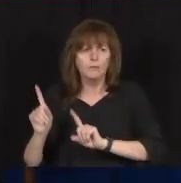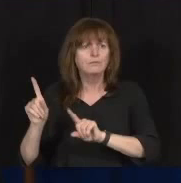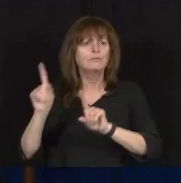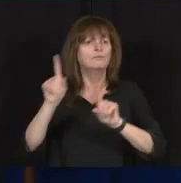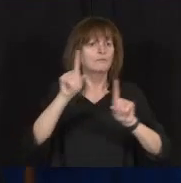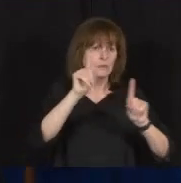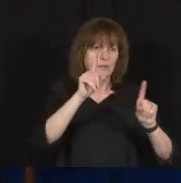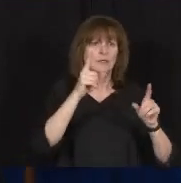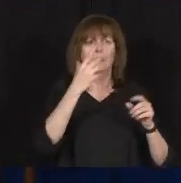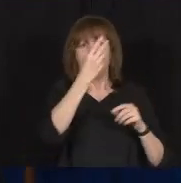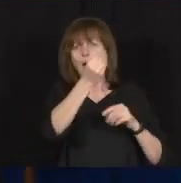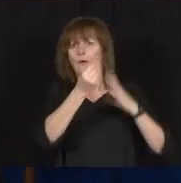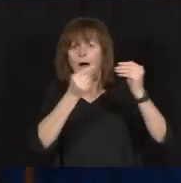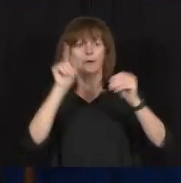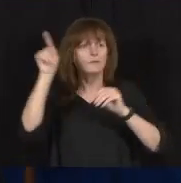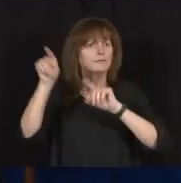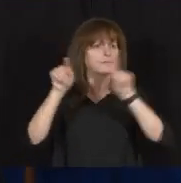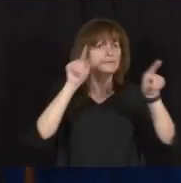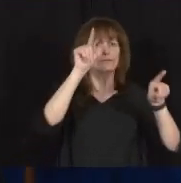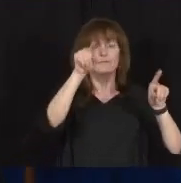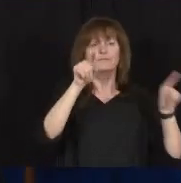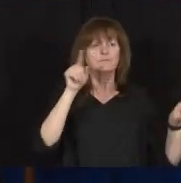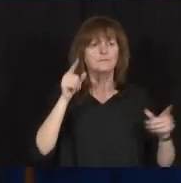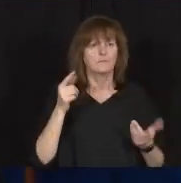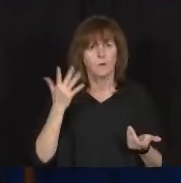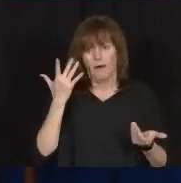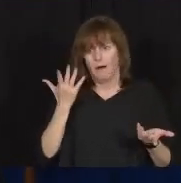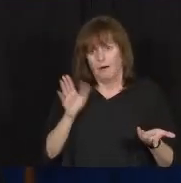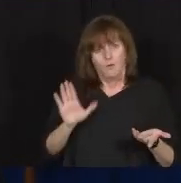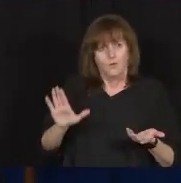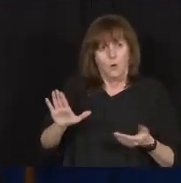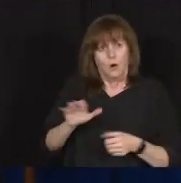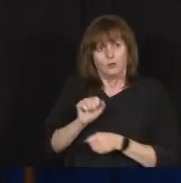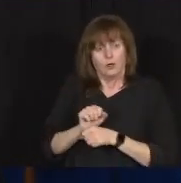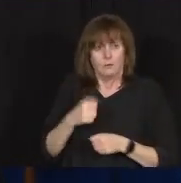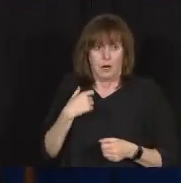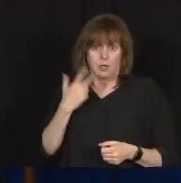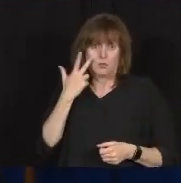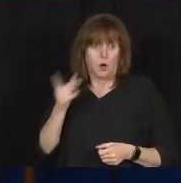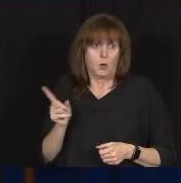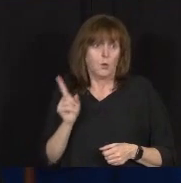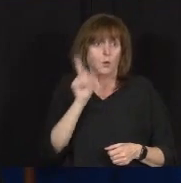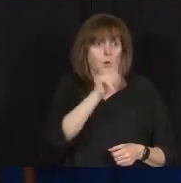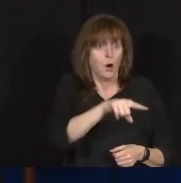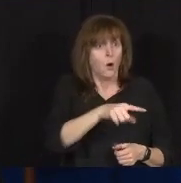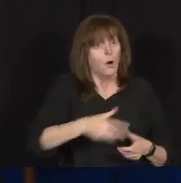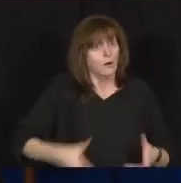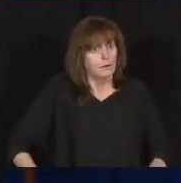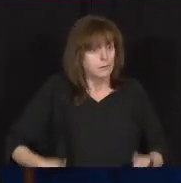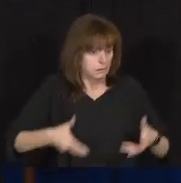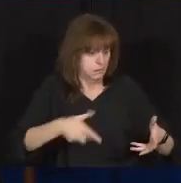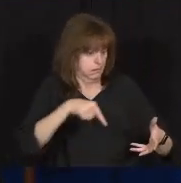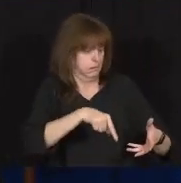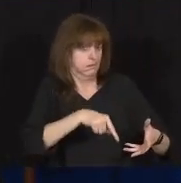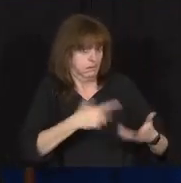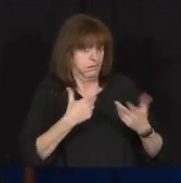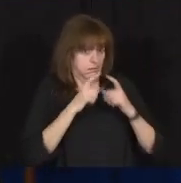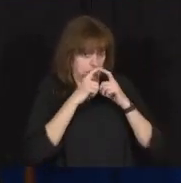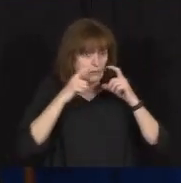you been in the community as a function of the job. I saw you this morning or yesterday helping out with some PPE. The British prime minister,